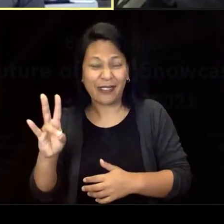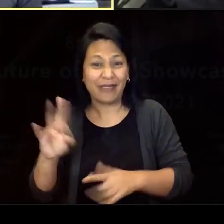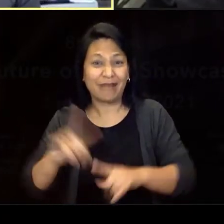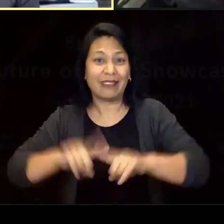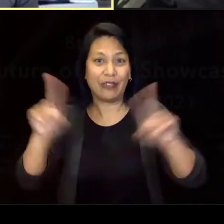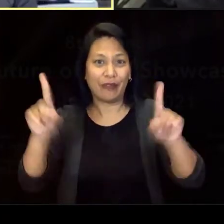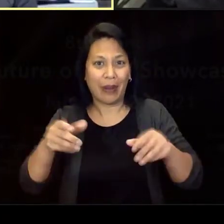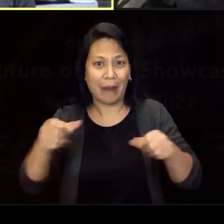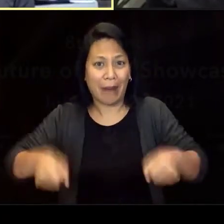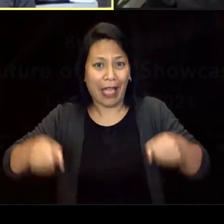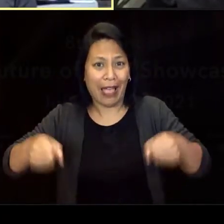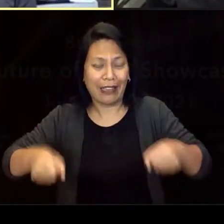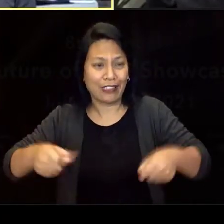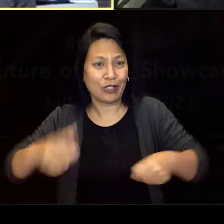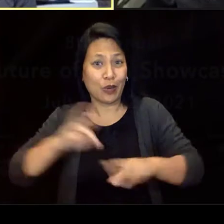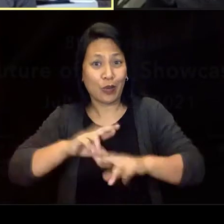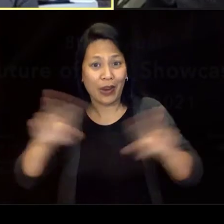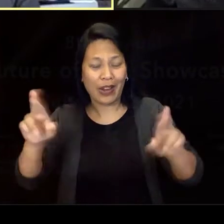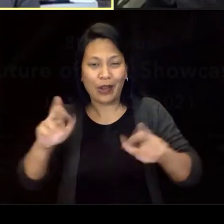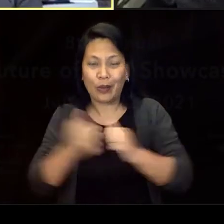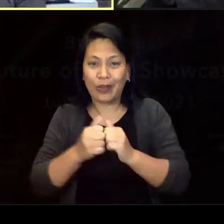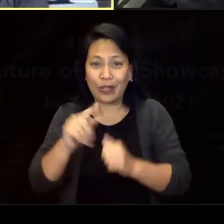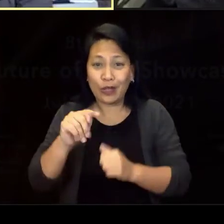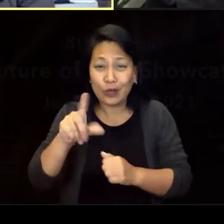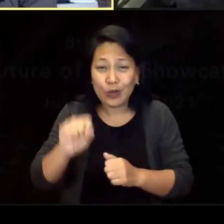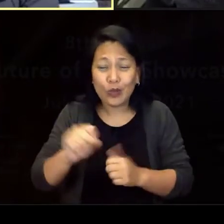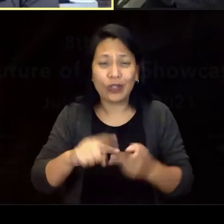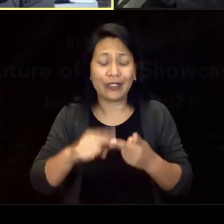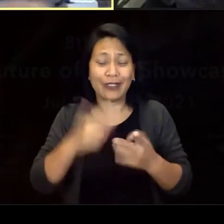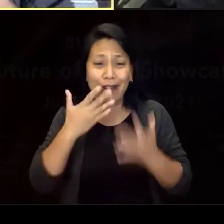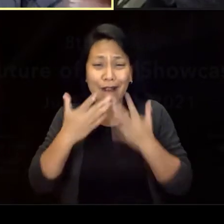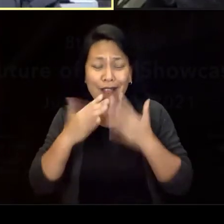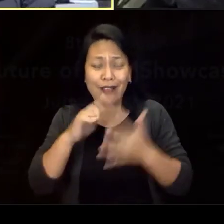tools and stuff to make sure I'm able to accomplished everything. And I look crazy.